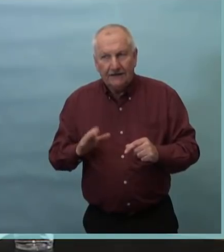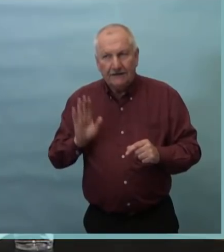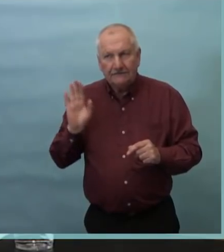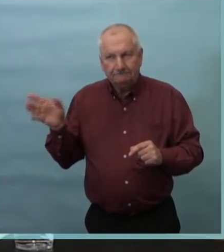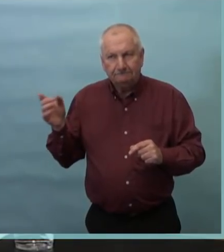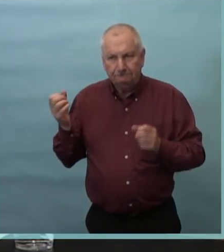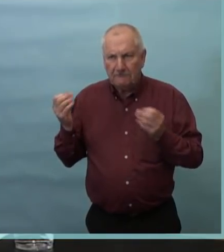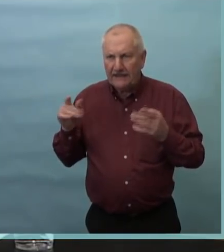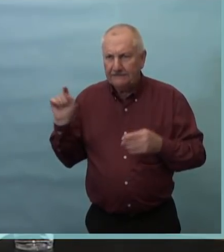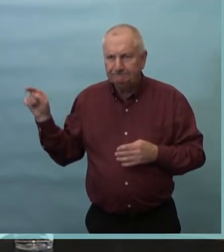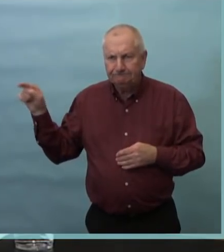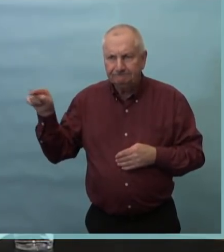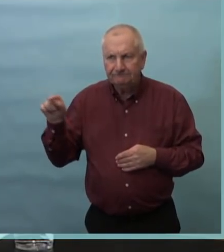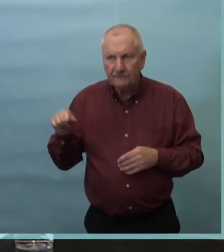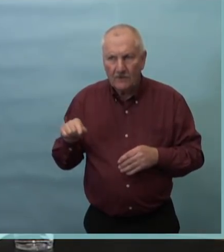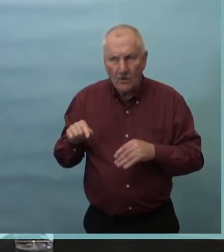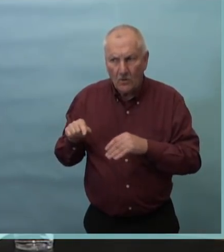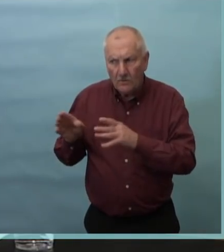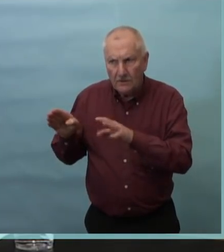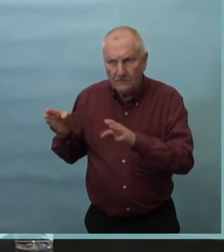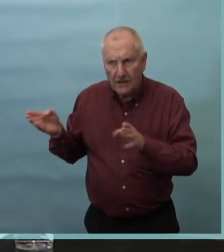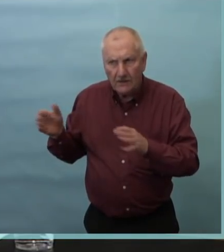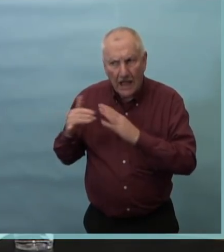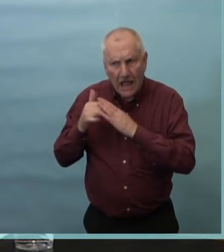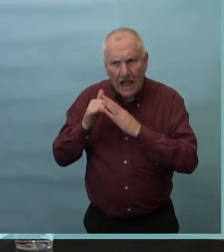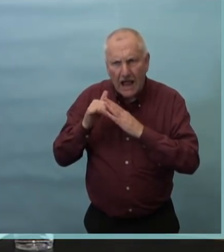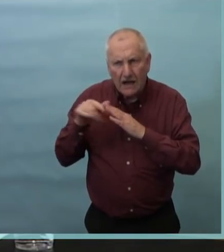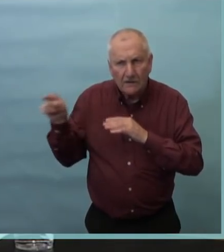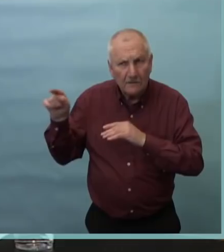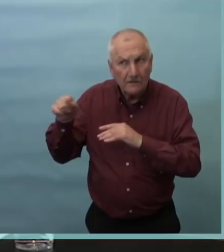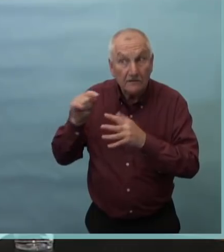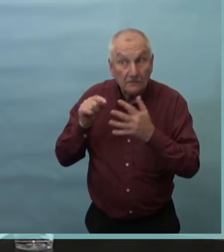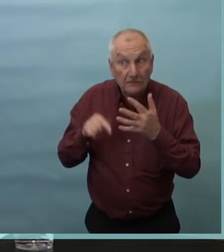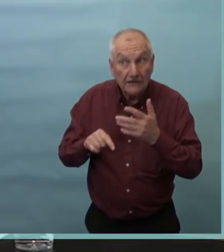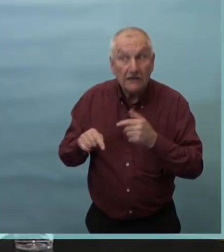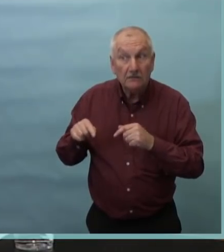on at the special Advisory Committee so those criteria will will certainly be